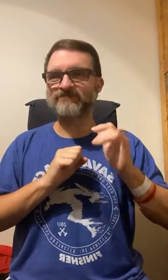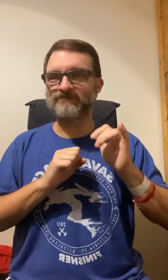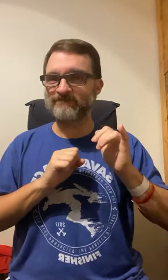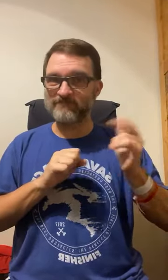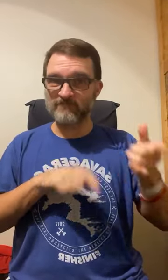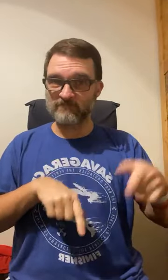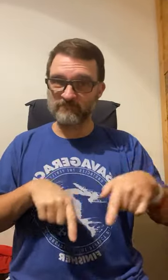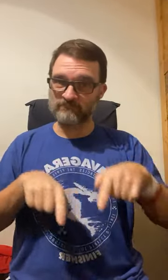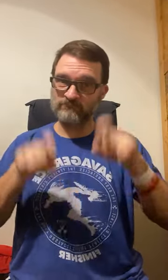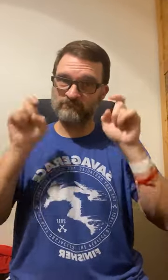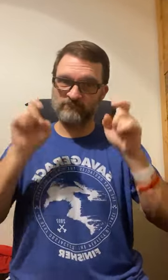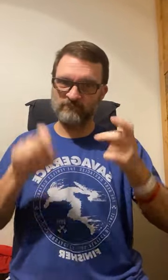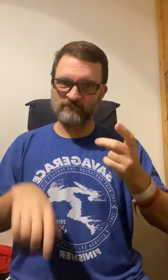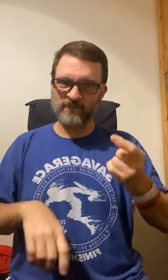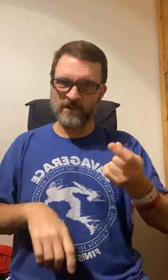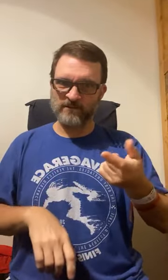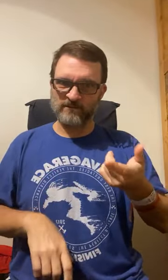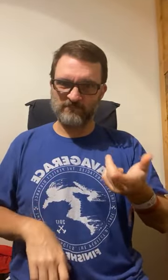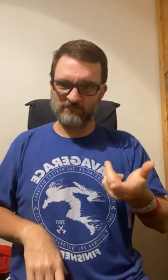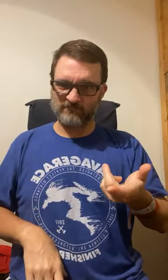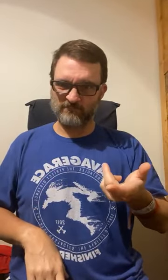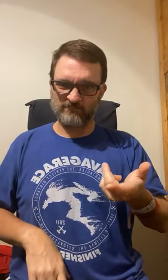Staying focus and feeling more fart being released . But in squat position it was more faster